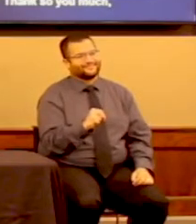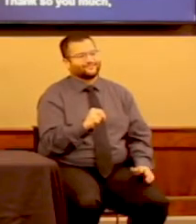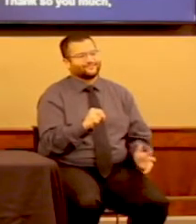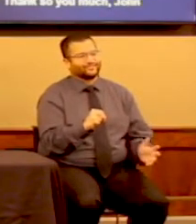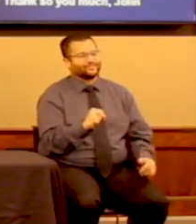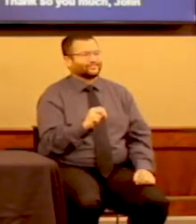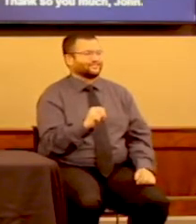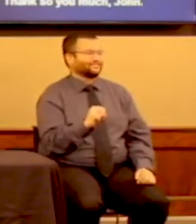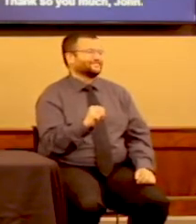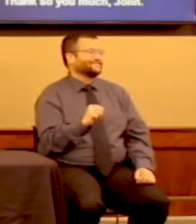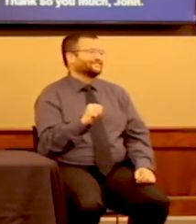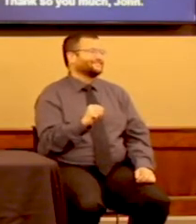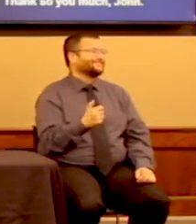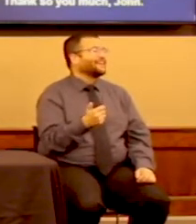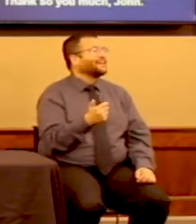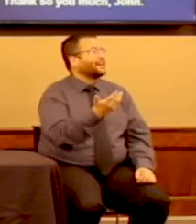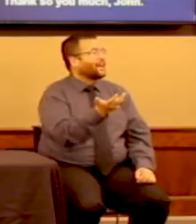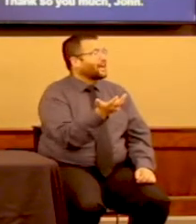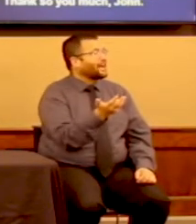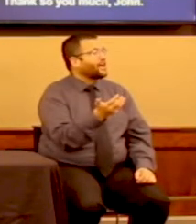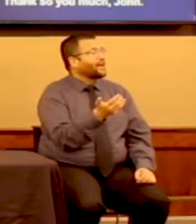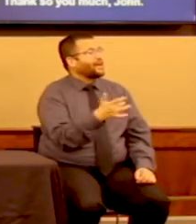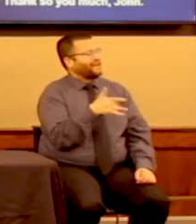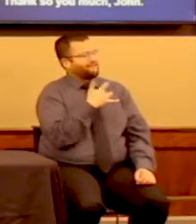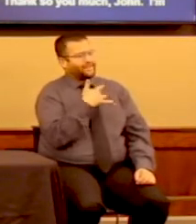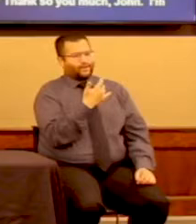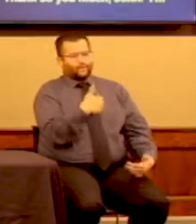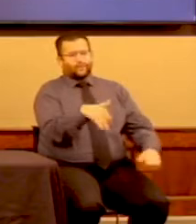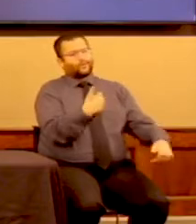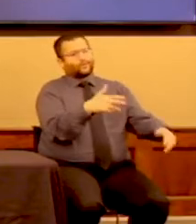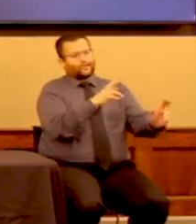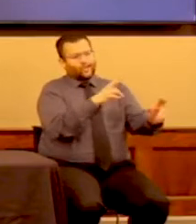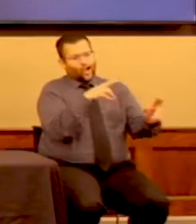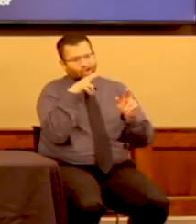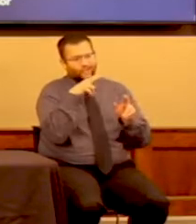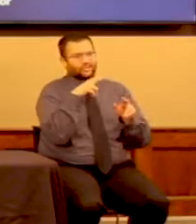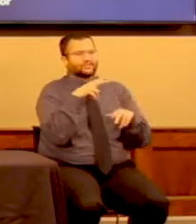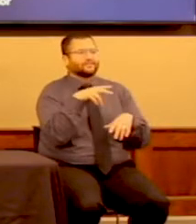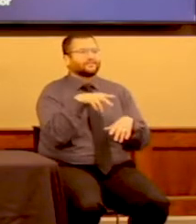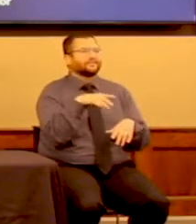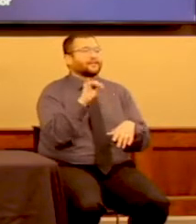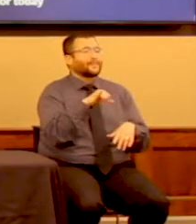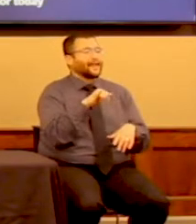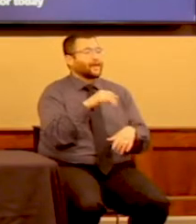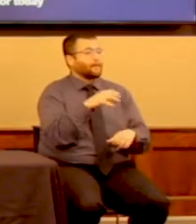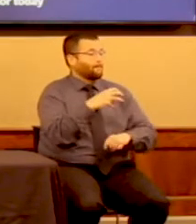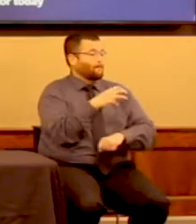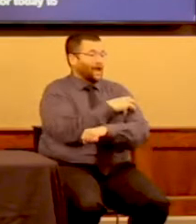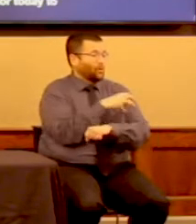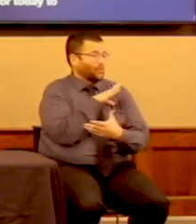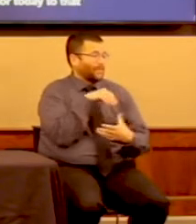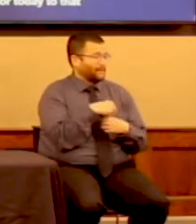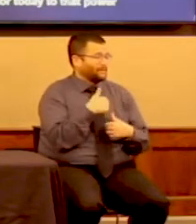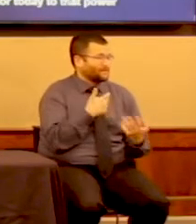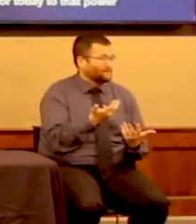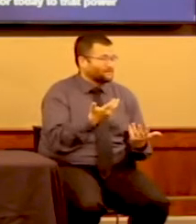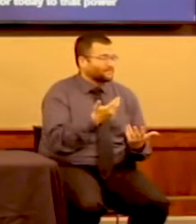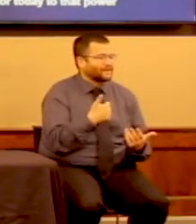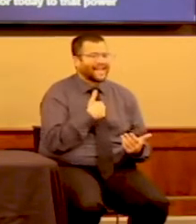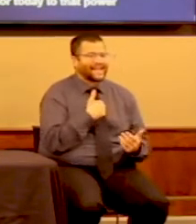I'm giving honored today to that power